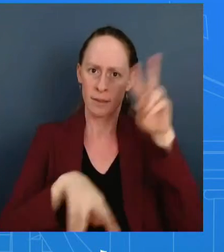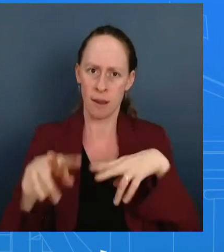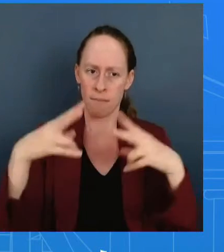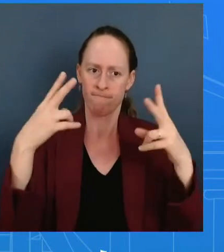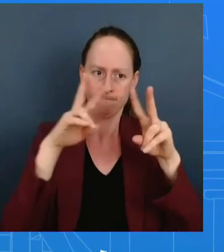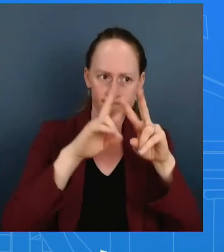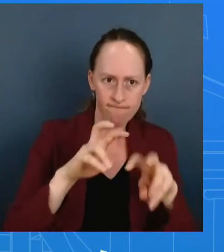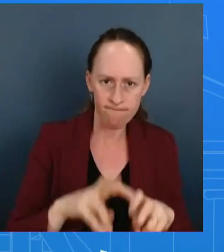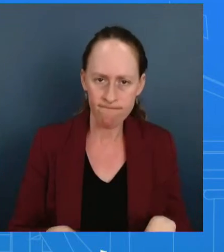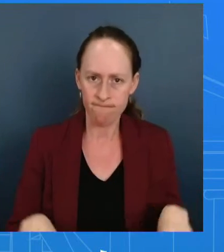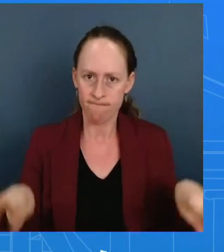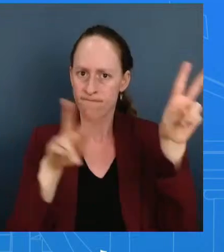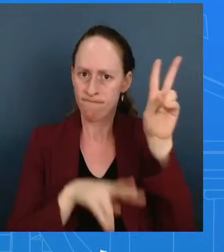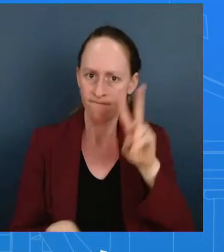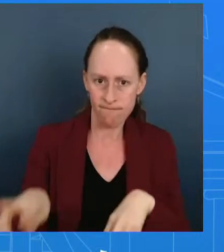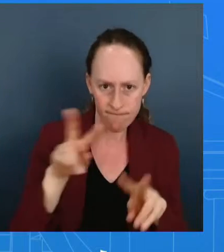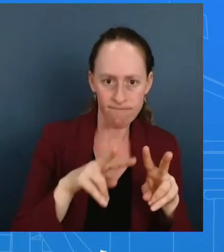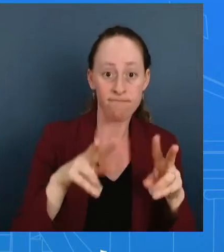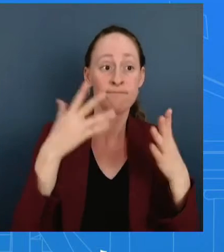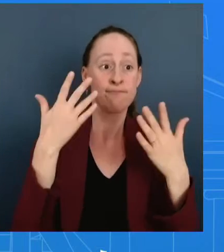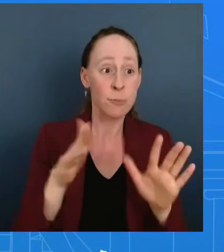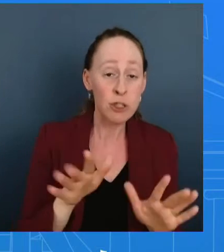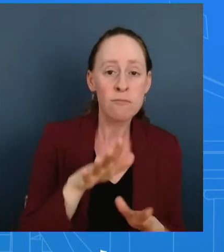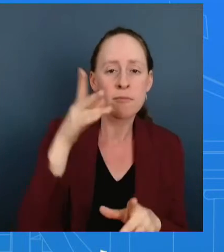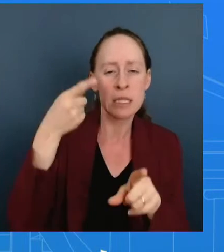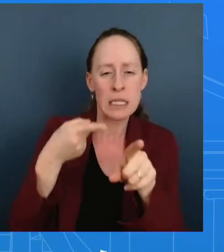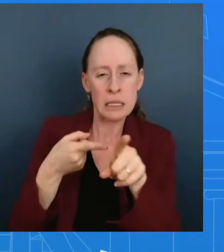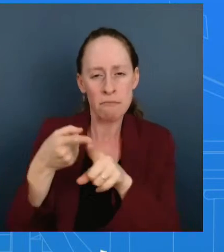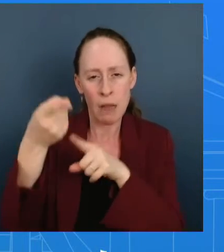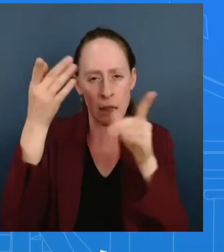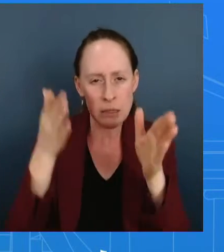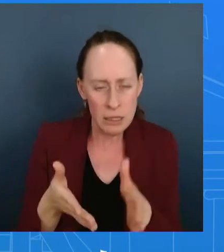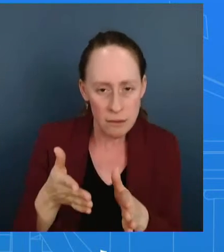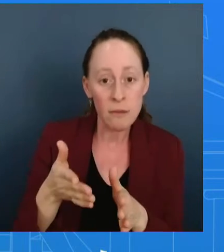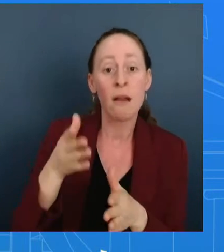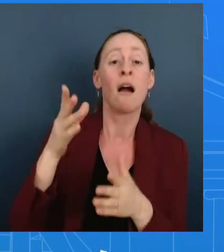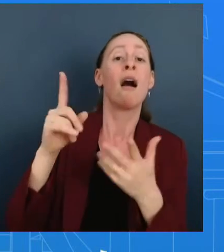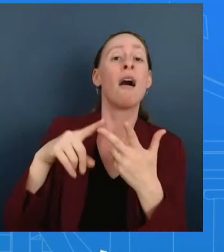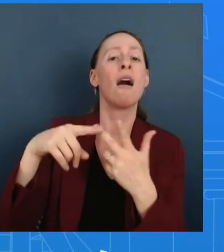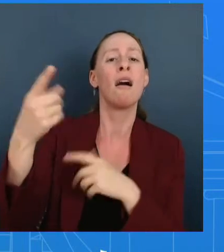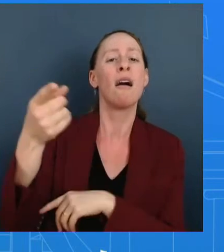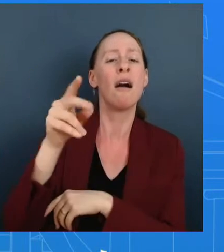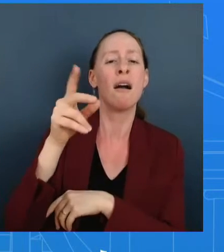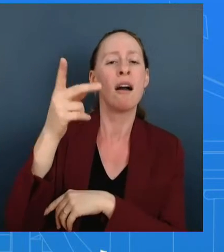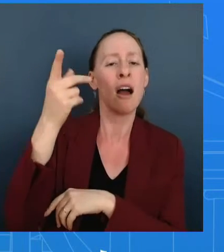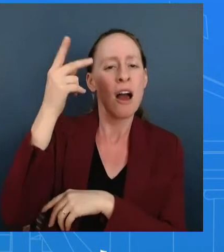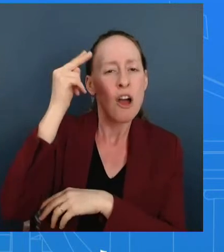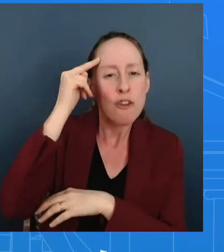The Press: Was this the specialist that the president saw? Ms. Jean-Pierre: I have to be super mindful here. And this is why -- and I'll -- and I'll explain this to you in a second.